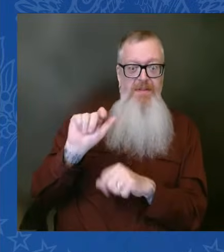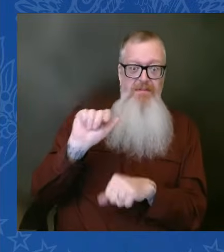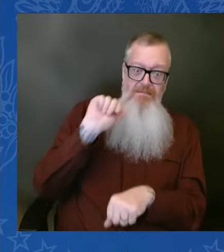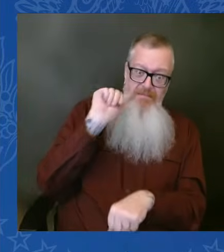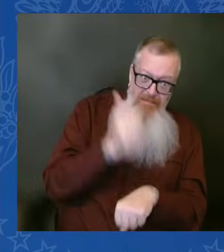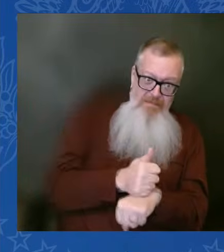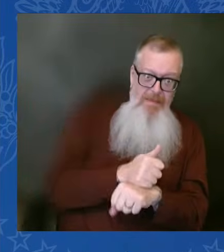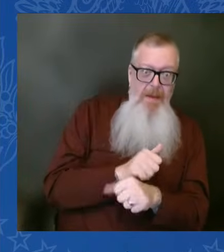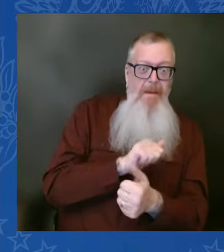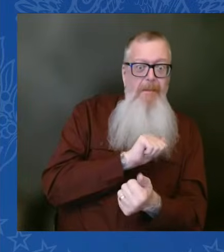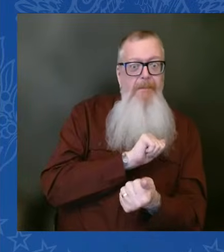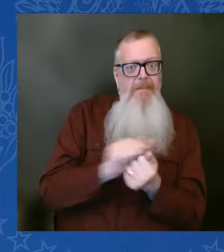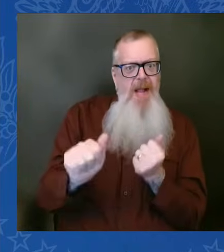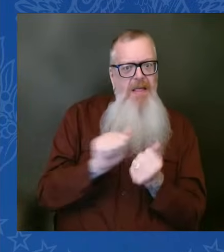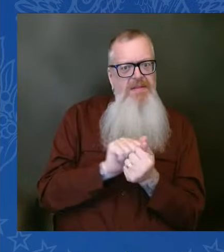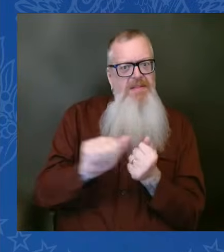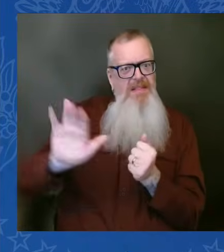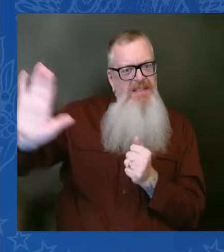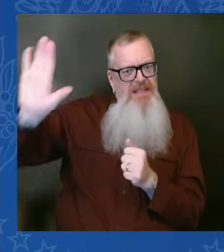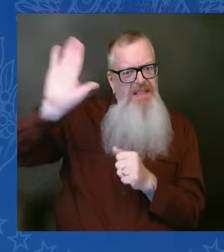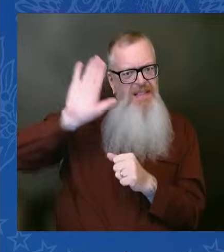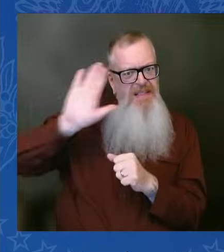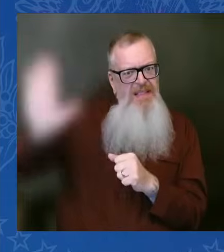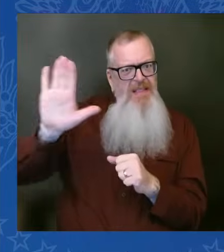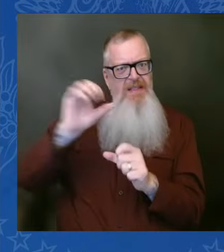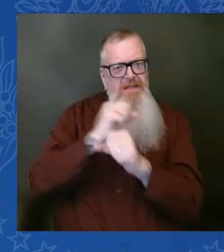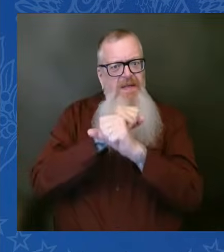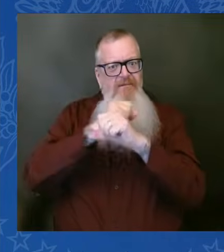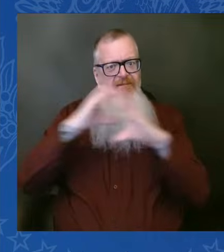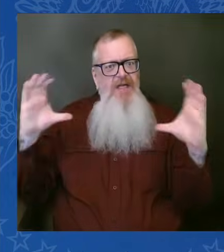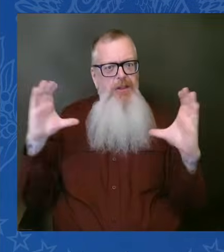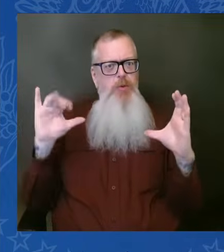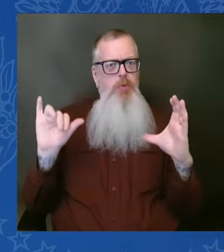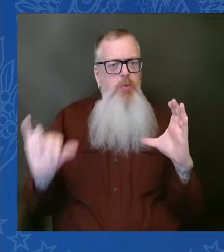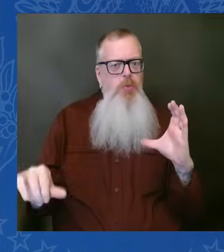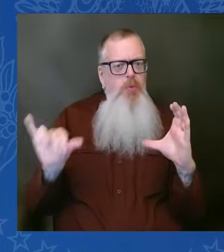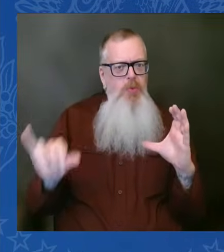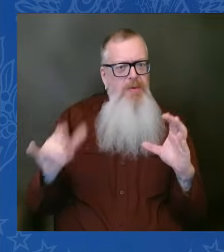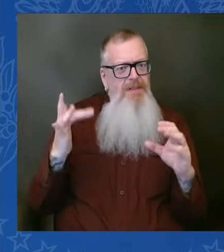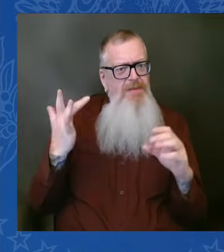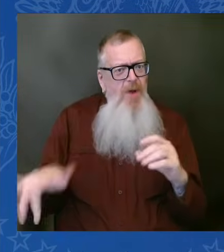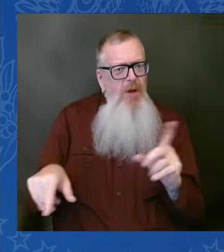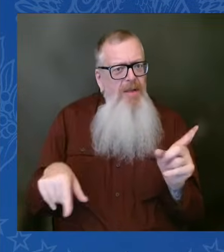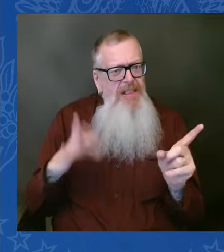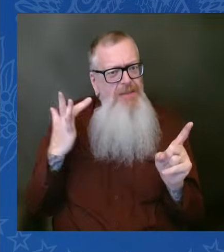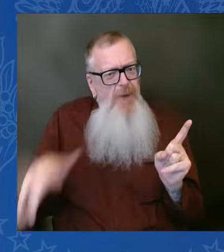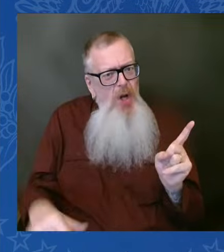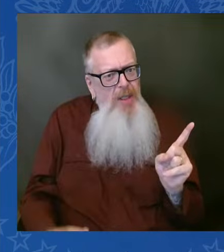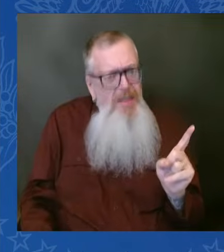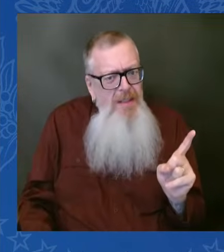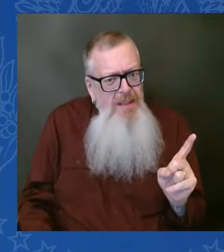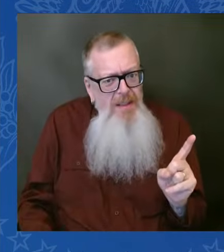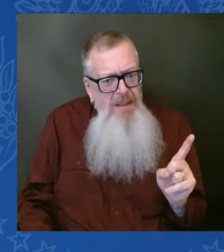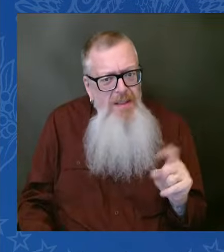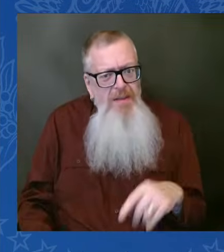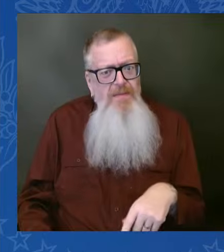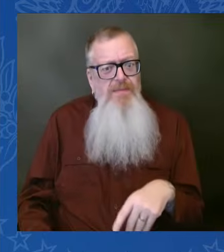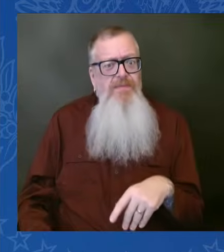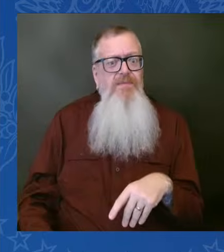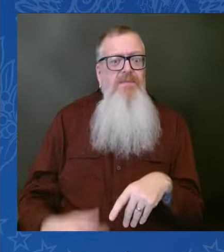I was a senator for a long time. I thought I was pretty informed. I didn’t know it existed. And, by the way, former presidents didn’t know. If they knew, they didn’t say anything about it.